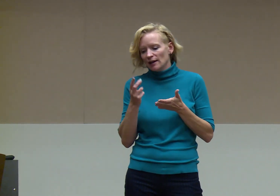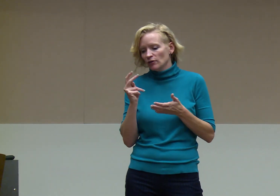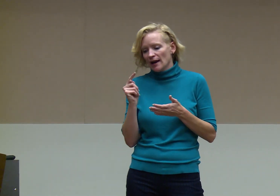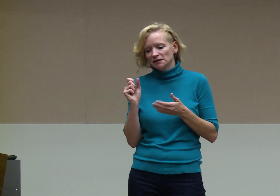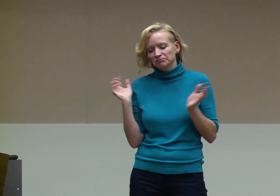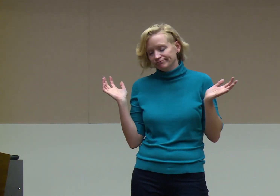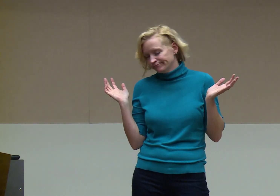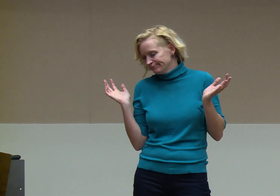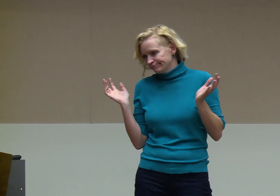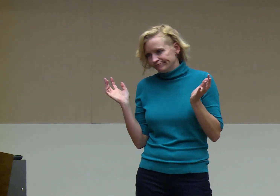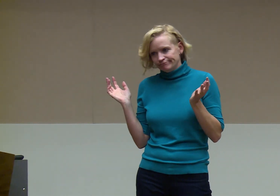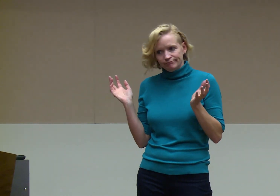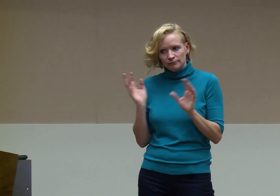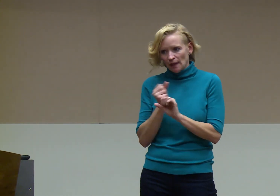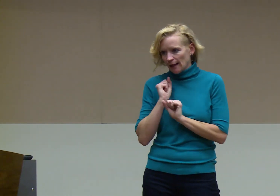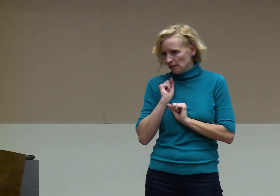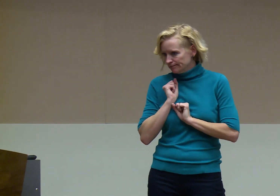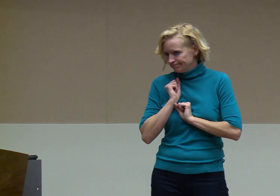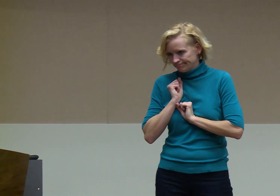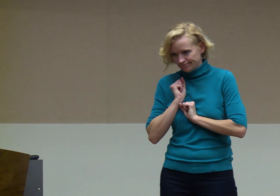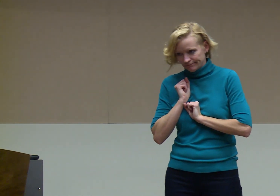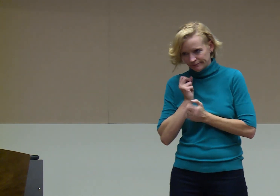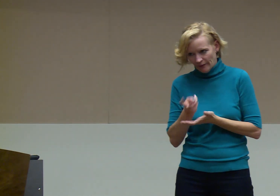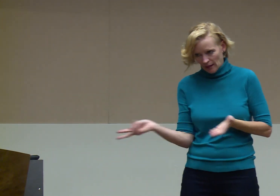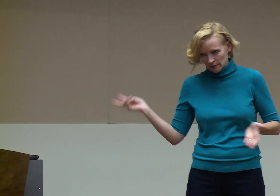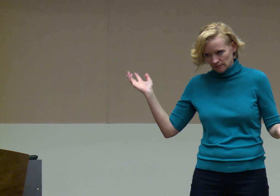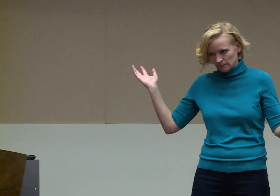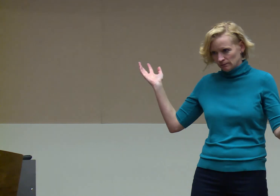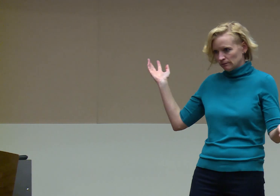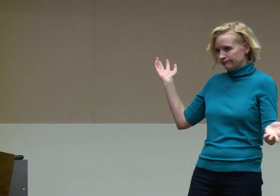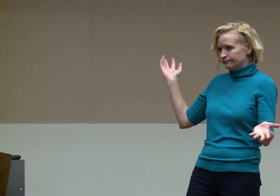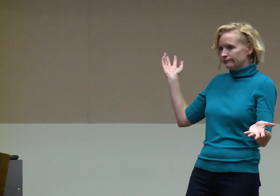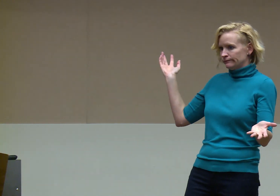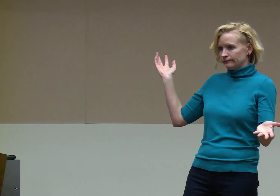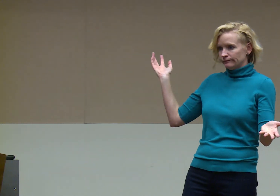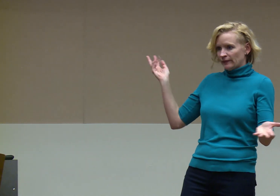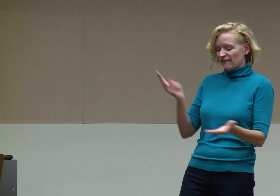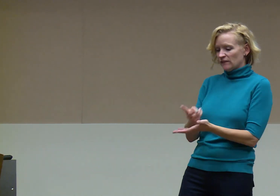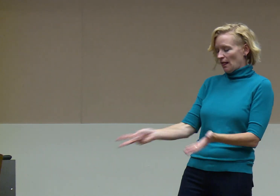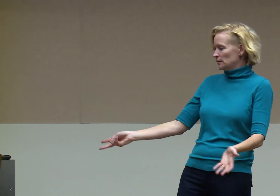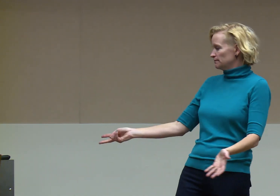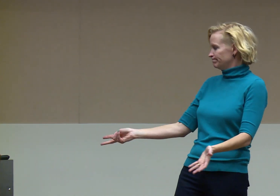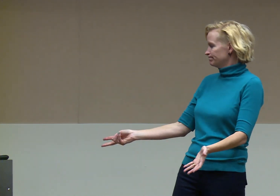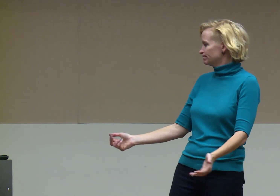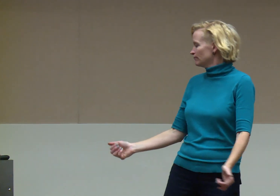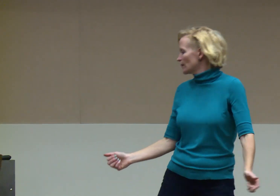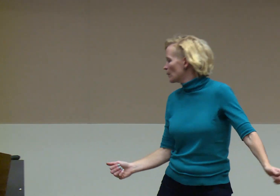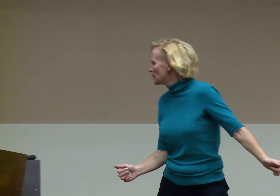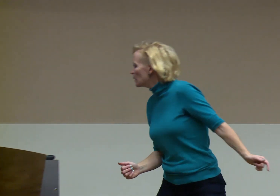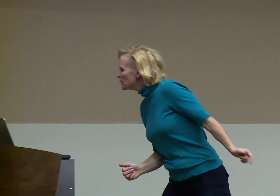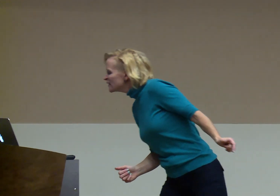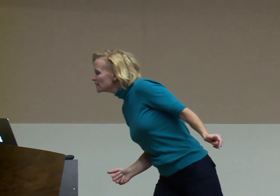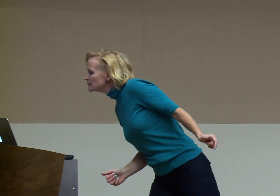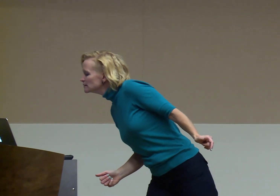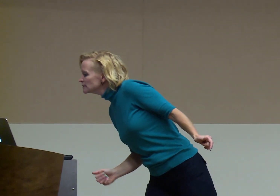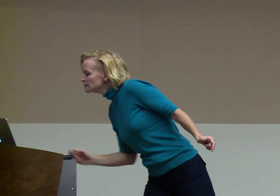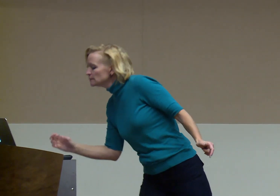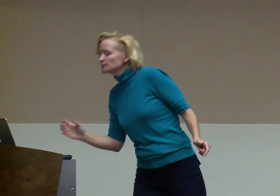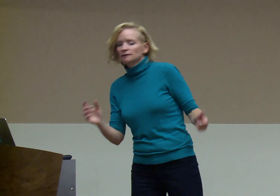of just grant writing, and I got nothing. Failed.